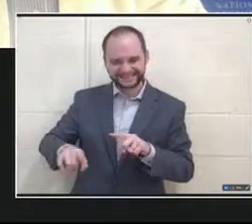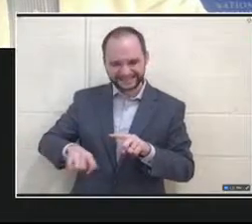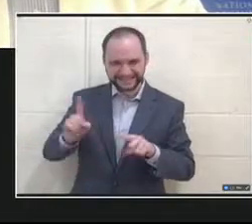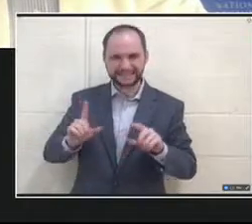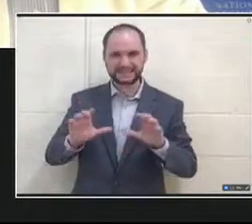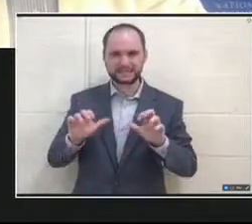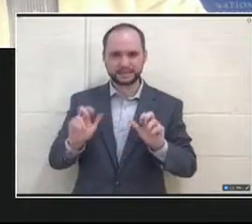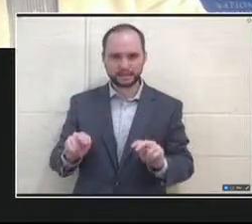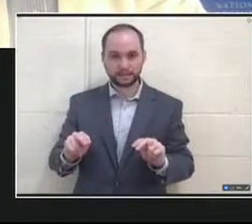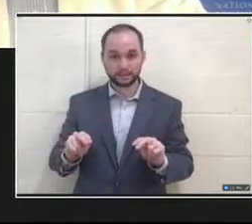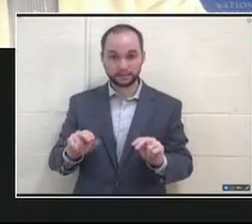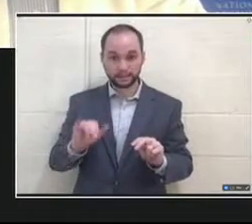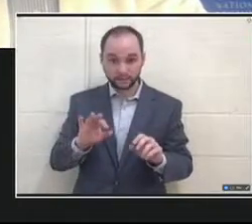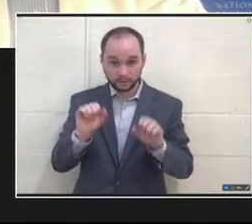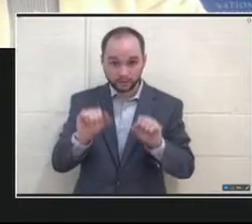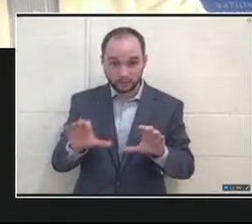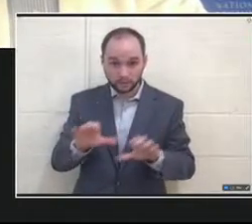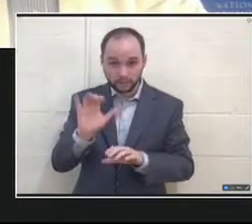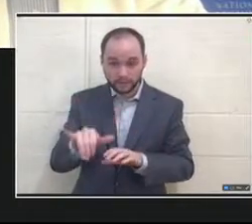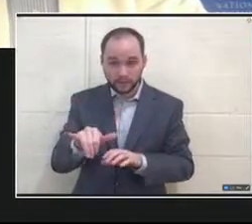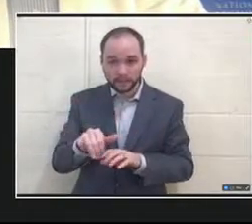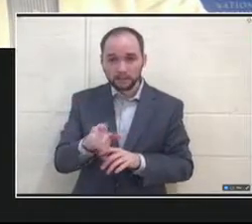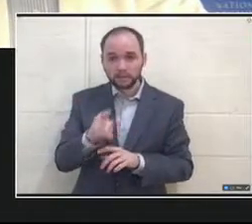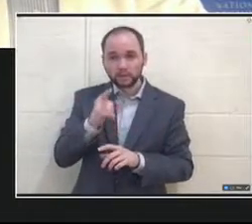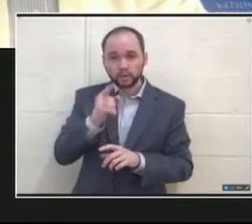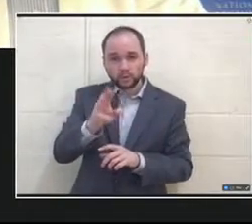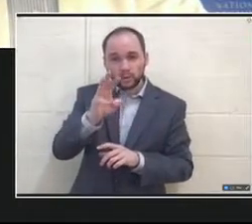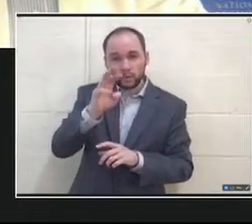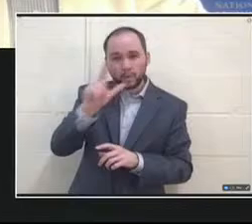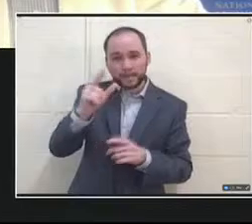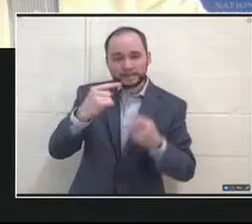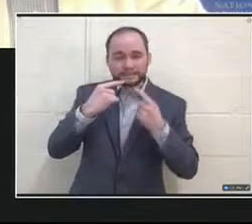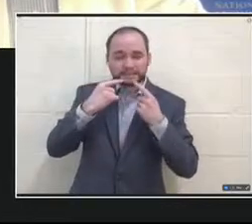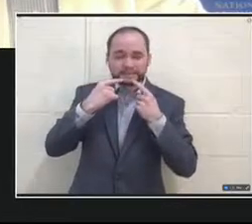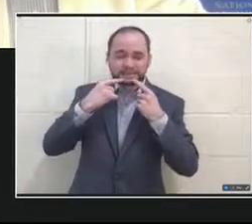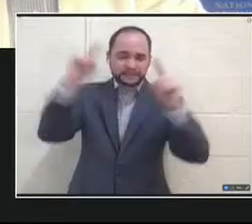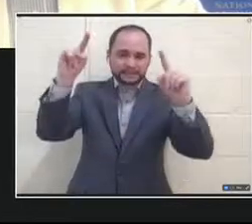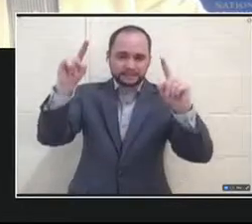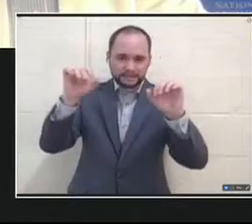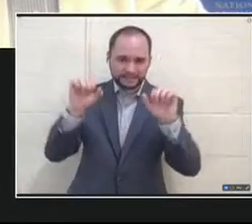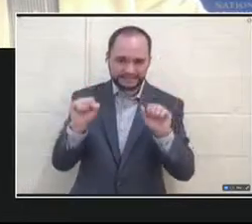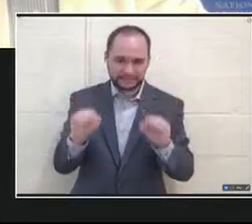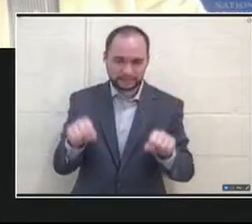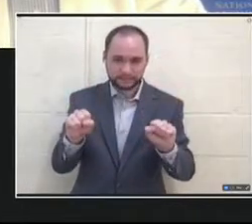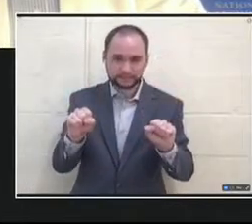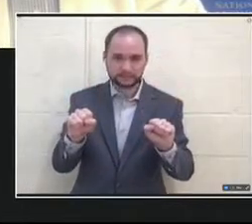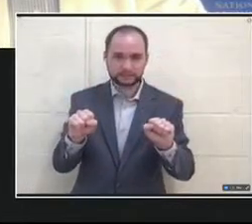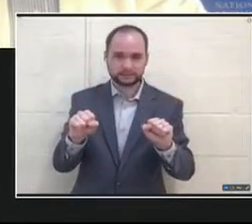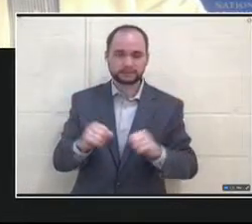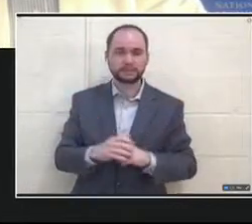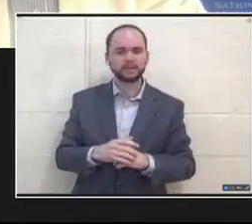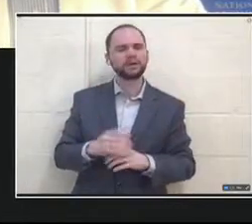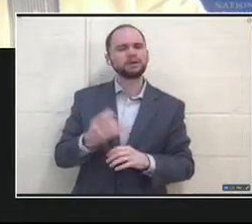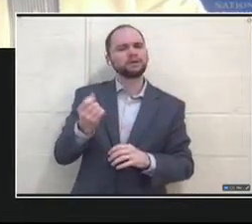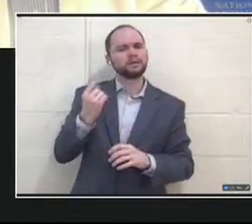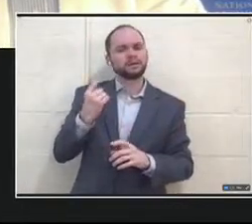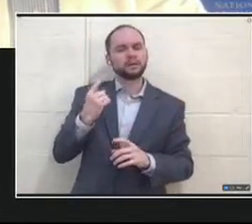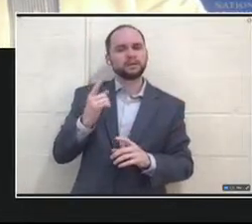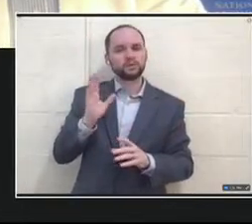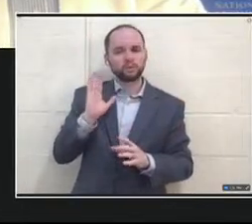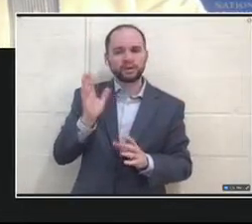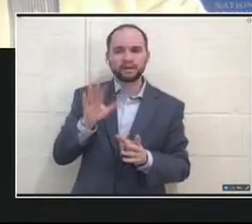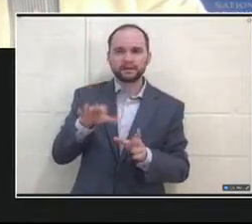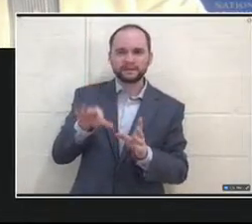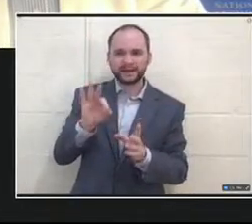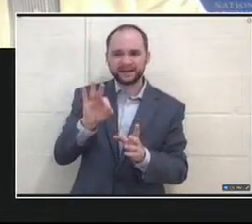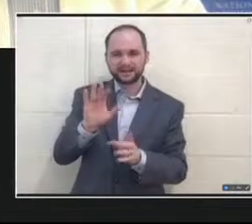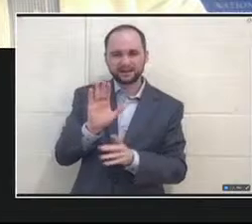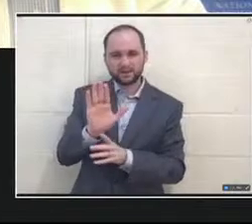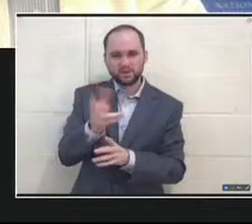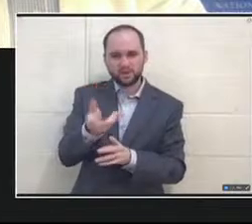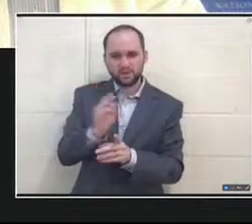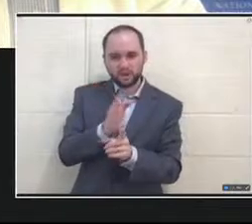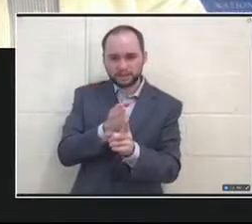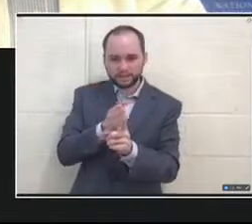will succeed, for the positivity of finding a way it will come. You cannot give up. You must never